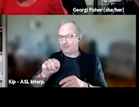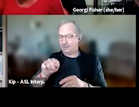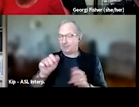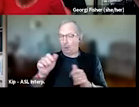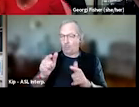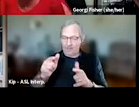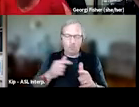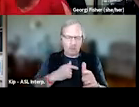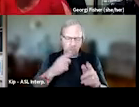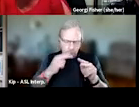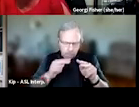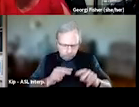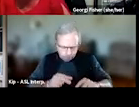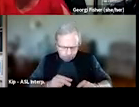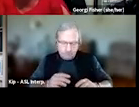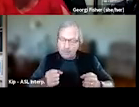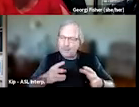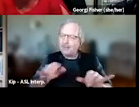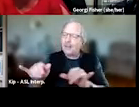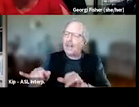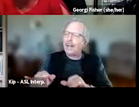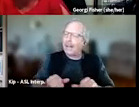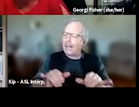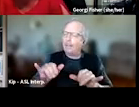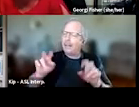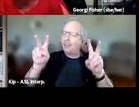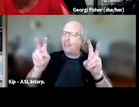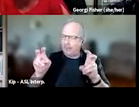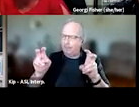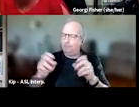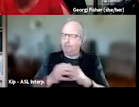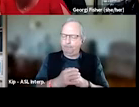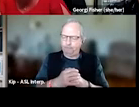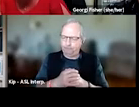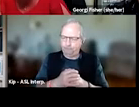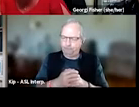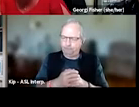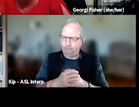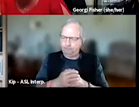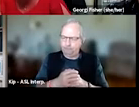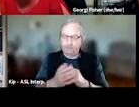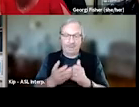And many have common themes. And it is about, you know, how do we work together,